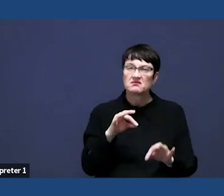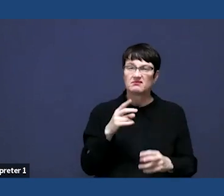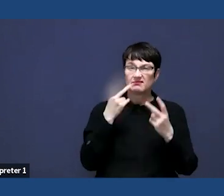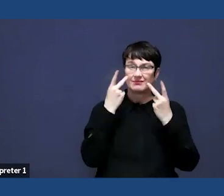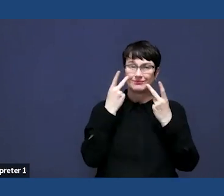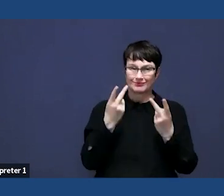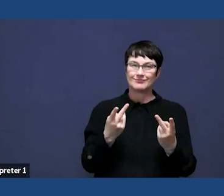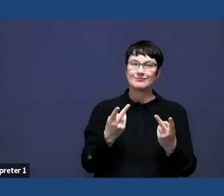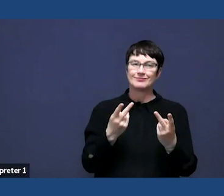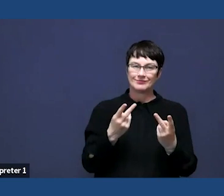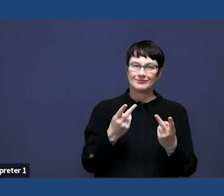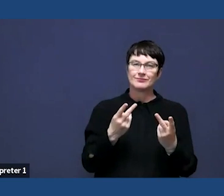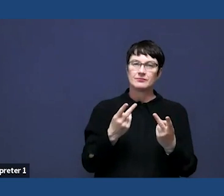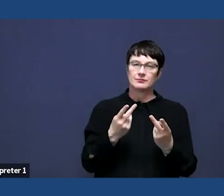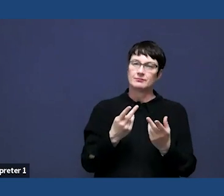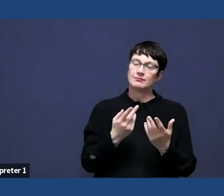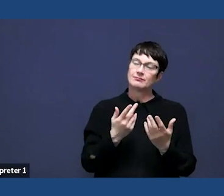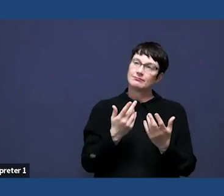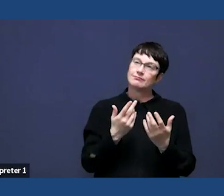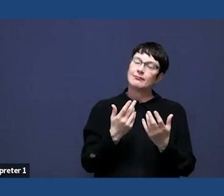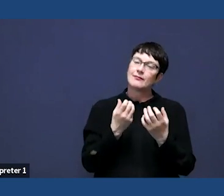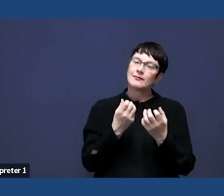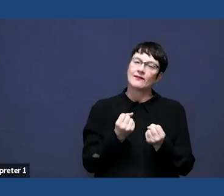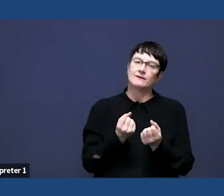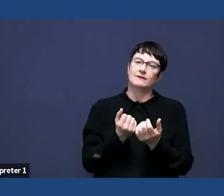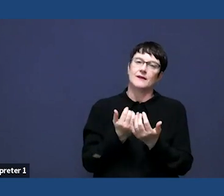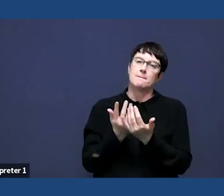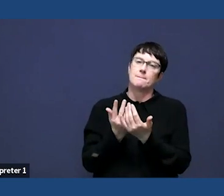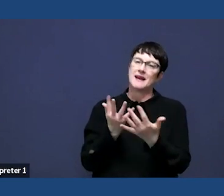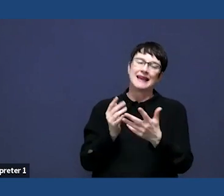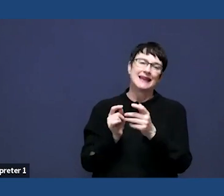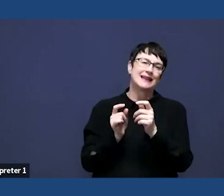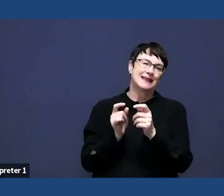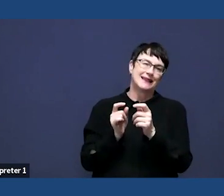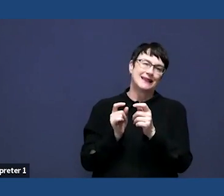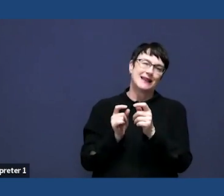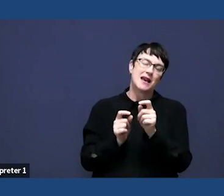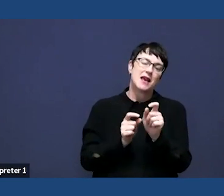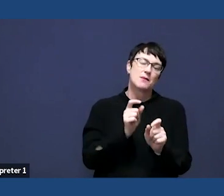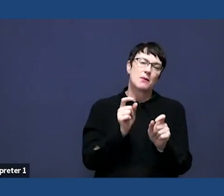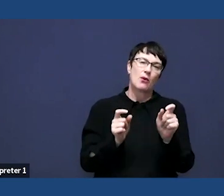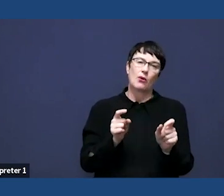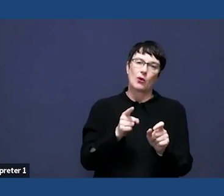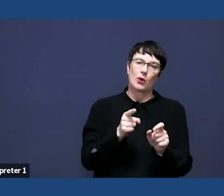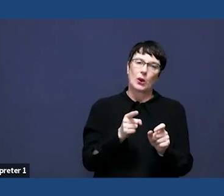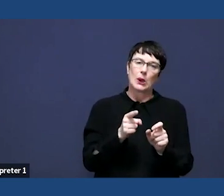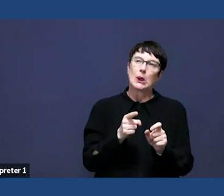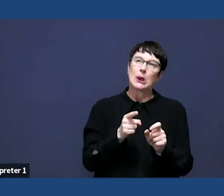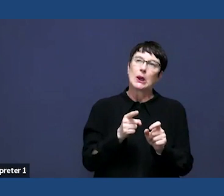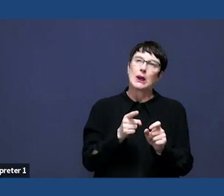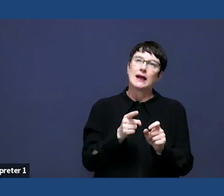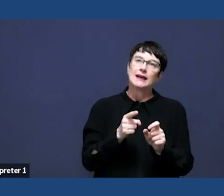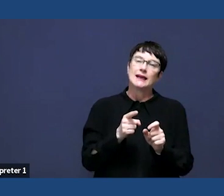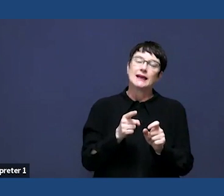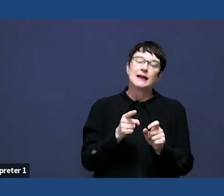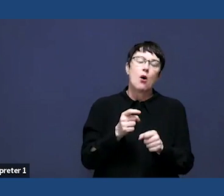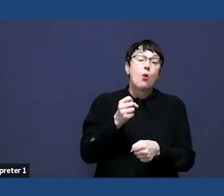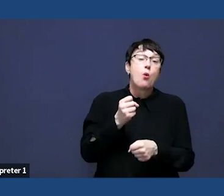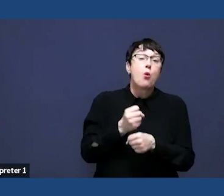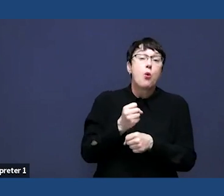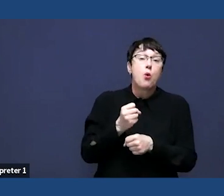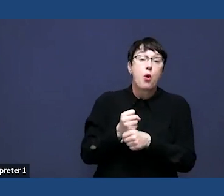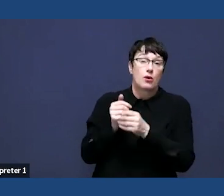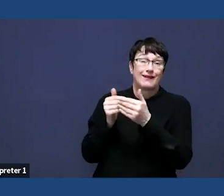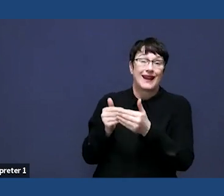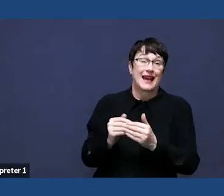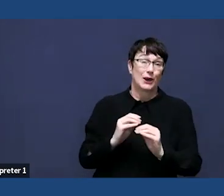older people, children, as well as the potential in lost wages -- sorry in lost GDP that can